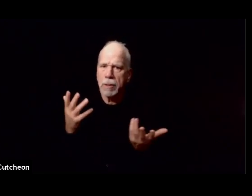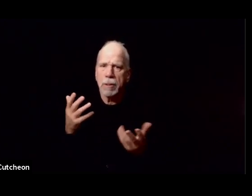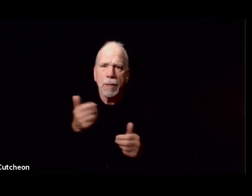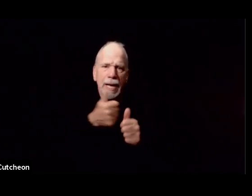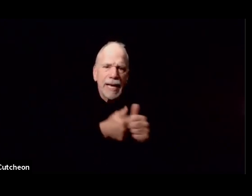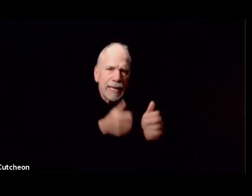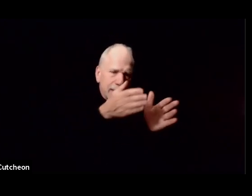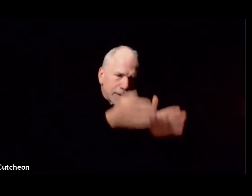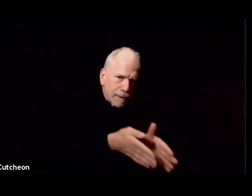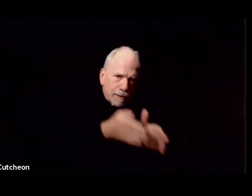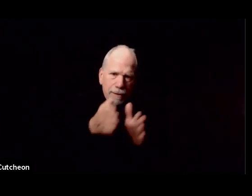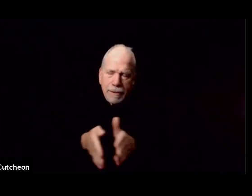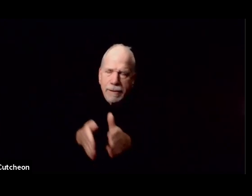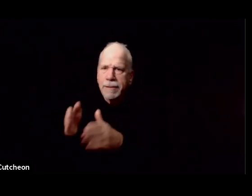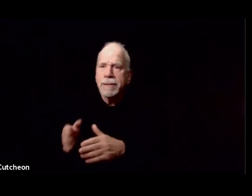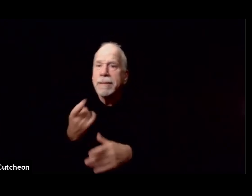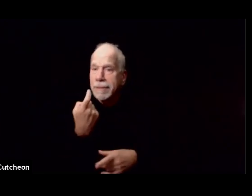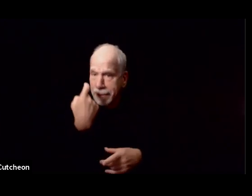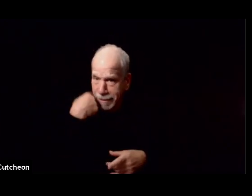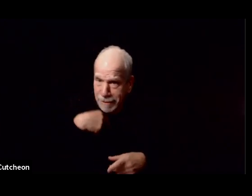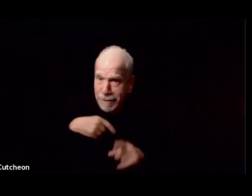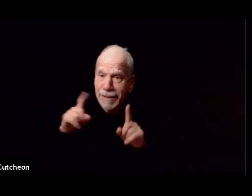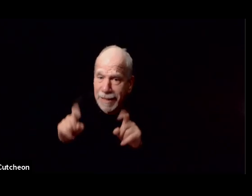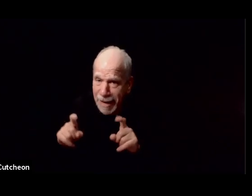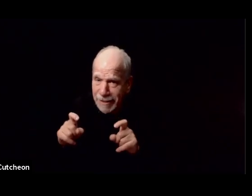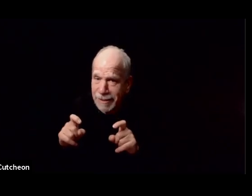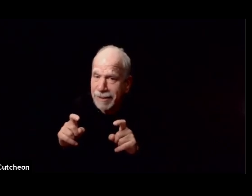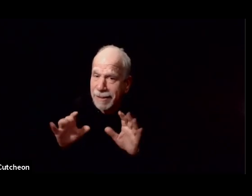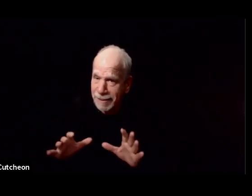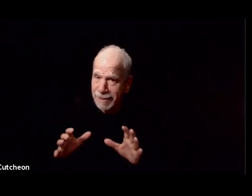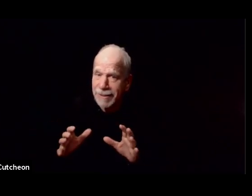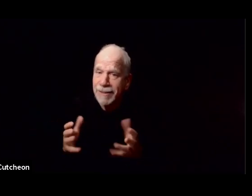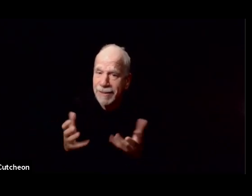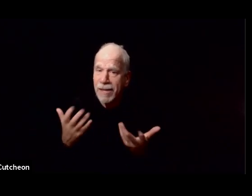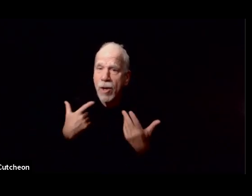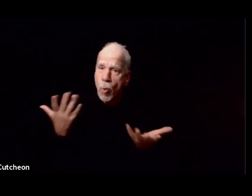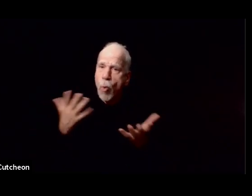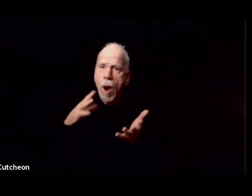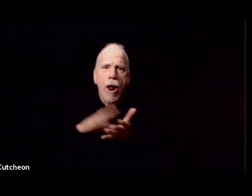with the disease in the community. We're looking into these questions. We're in dialogue with